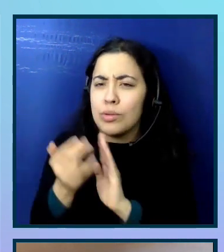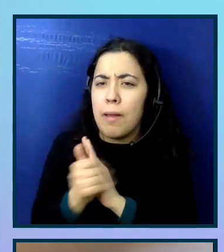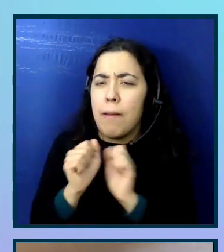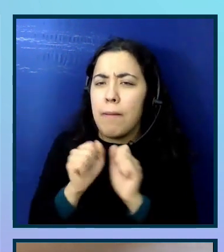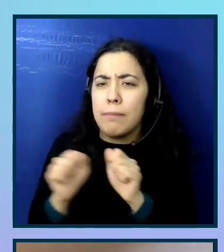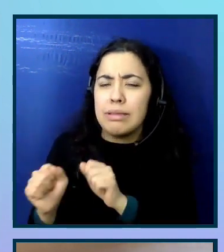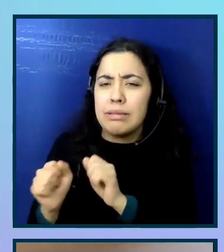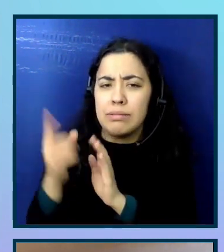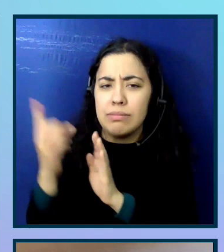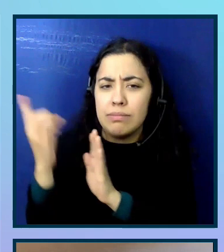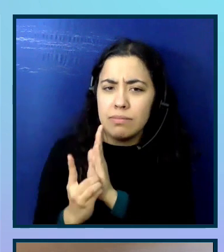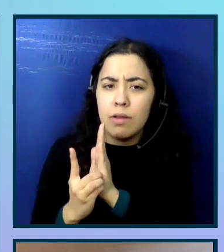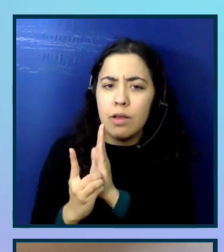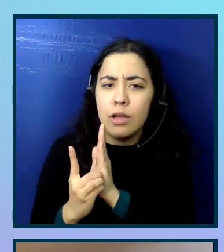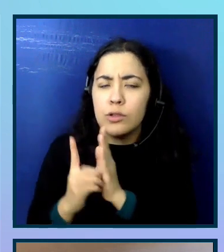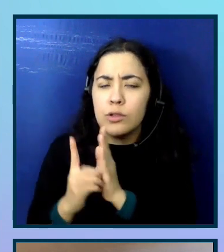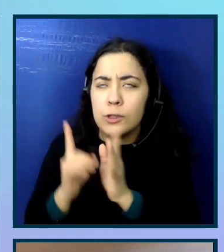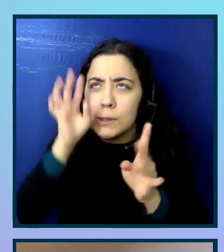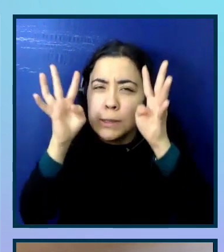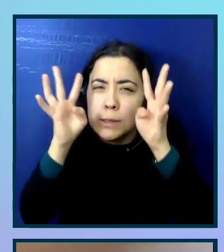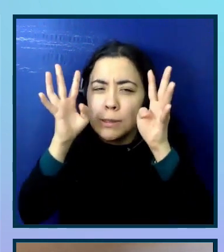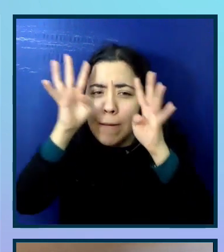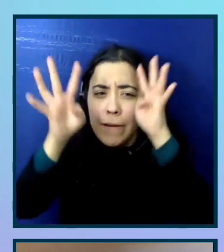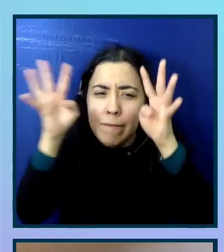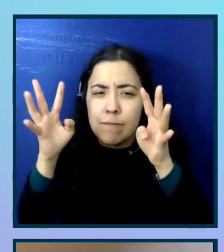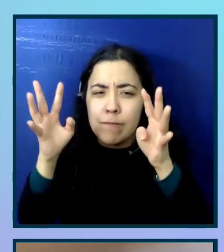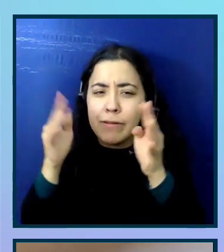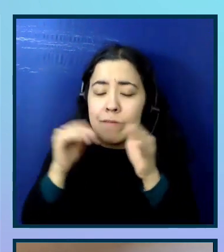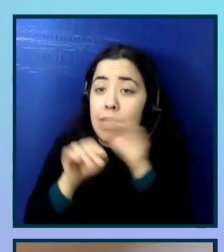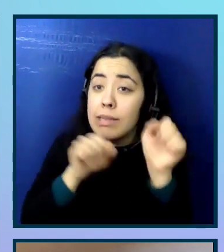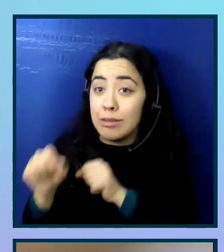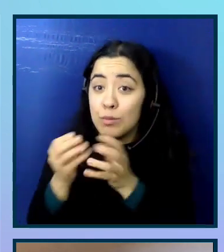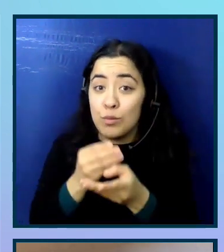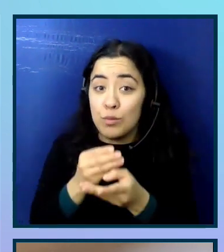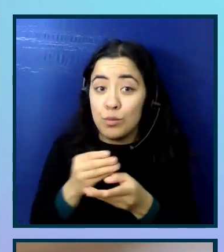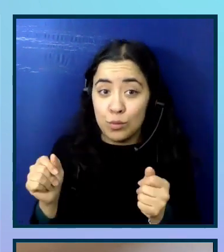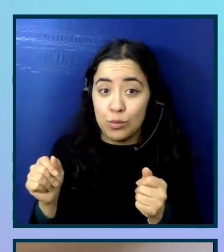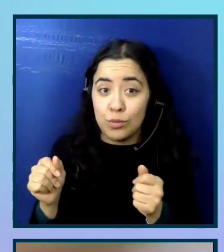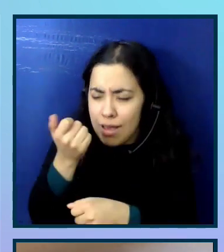is to brainstorm innovative accessible solutions that will tap into everyone's abilities.